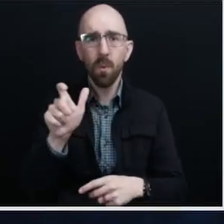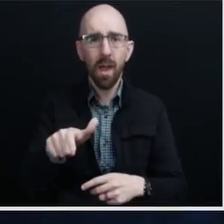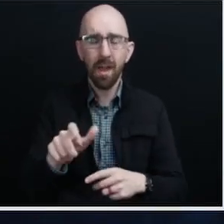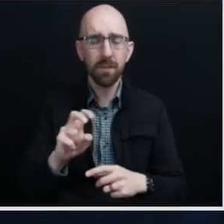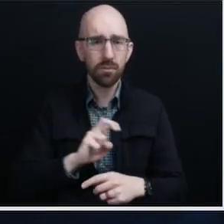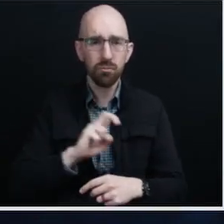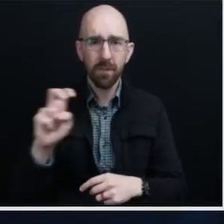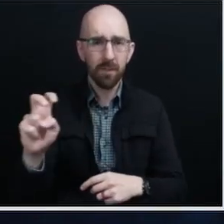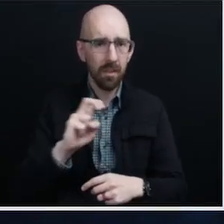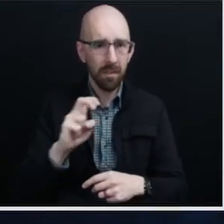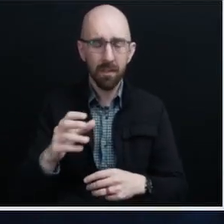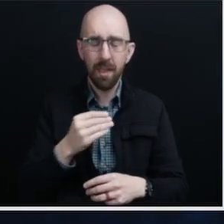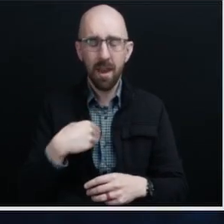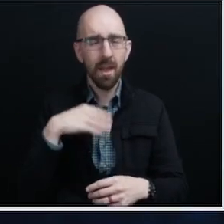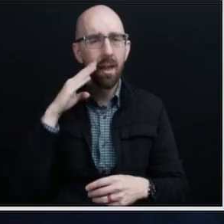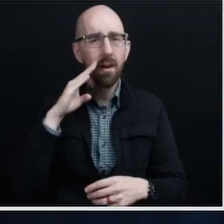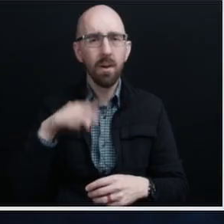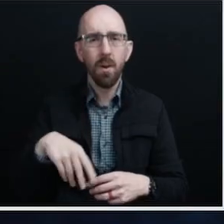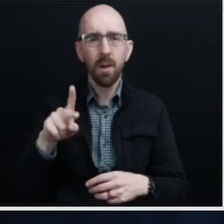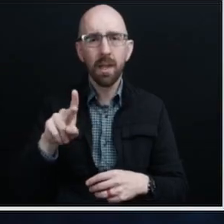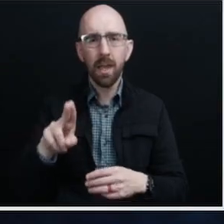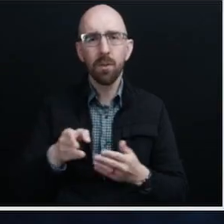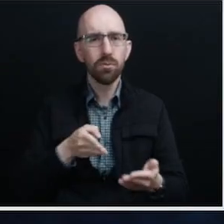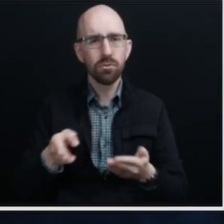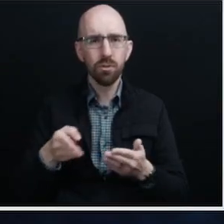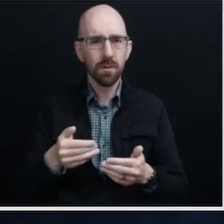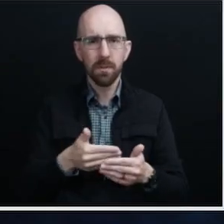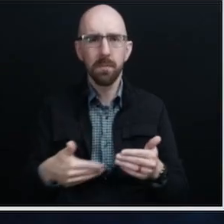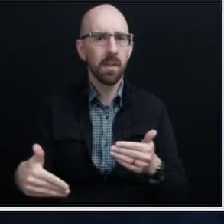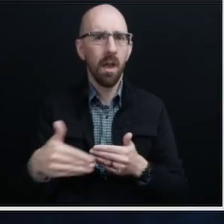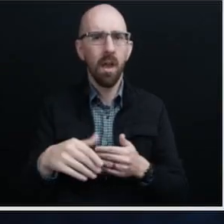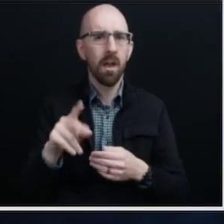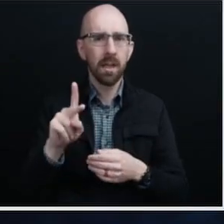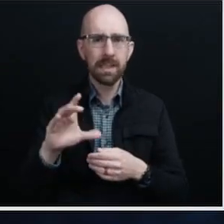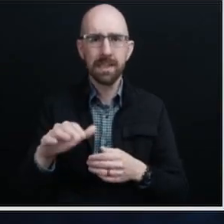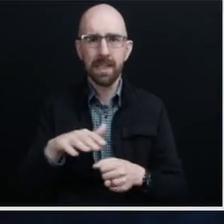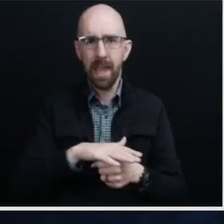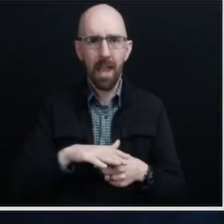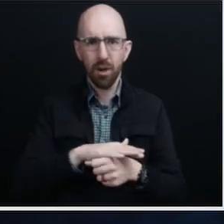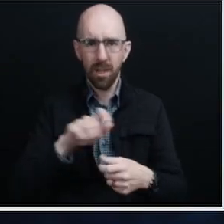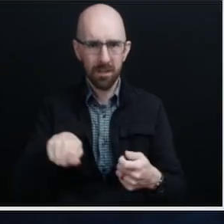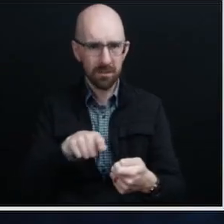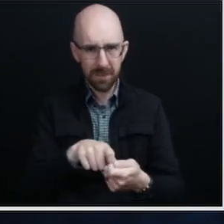and I know KU serves beyond just the Kansas City area. People do travel here. And,